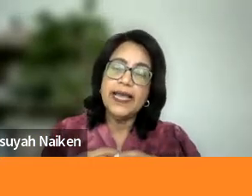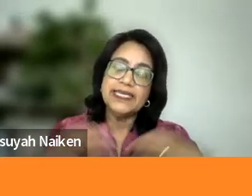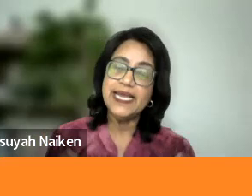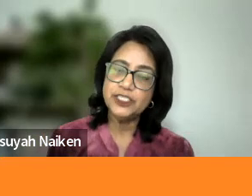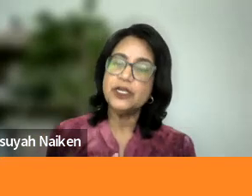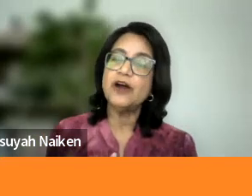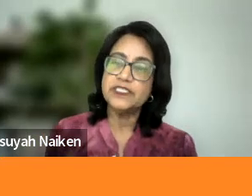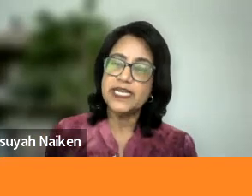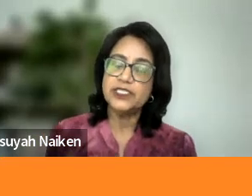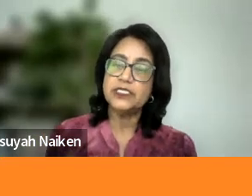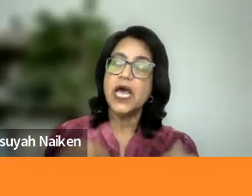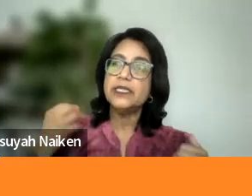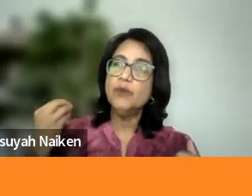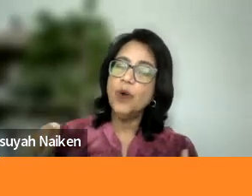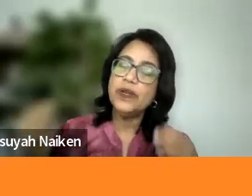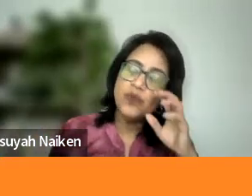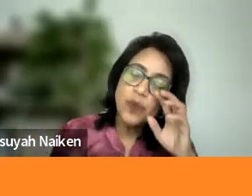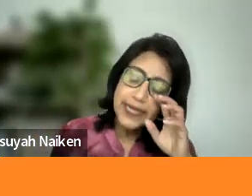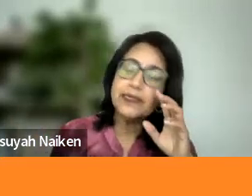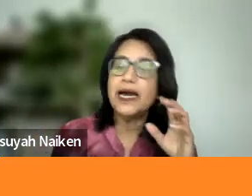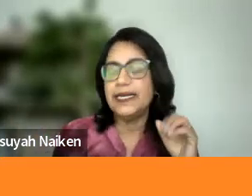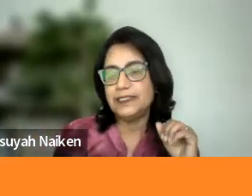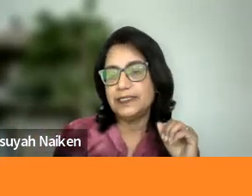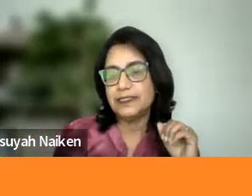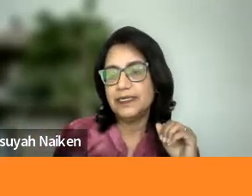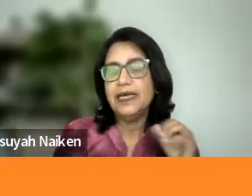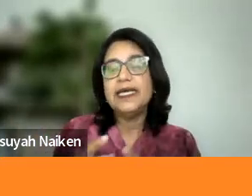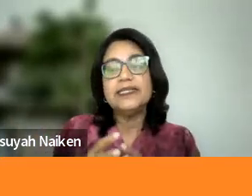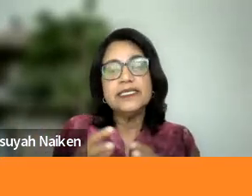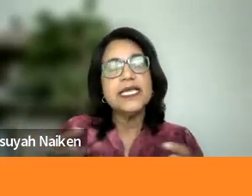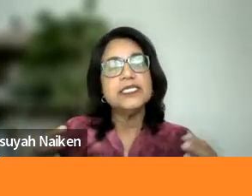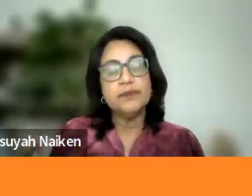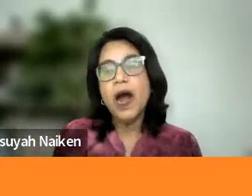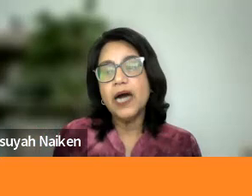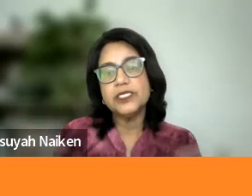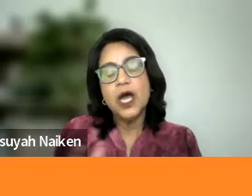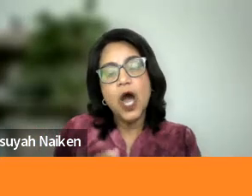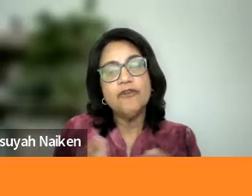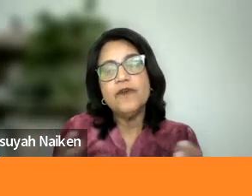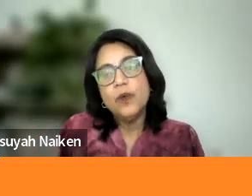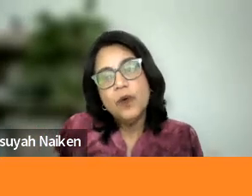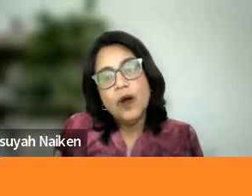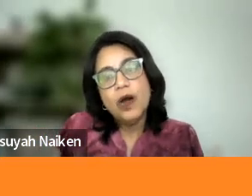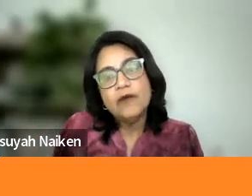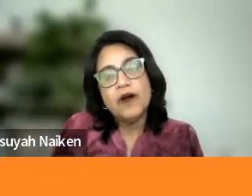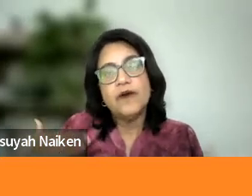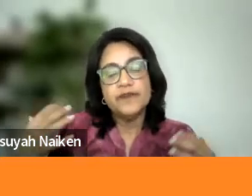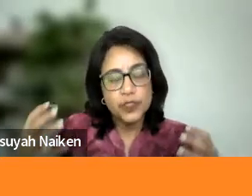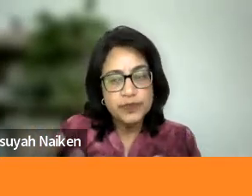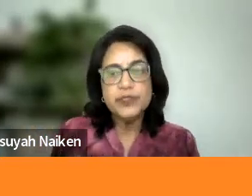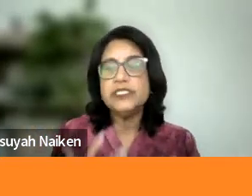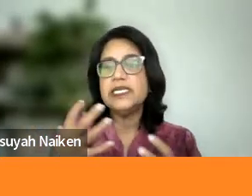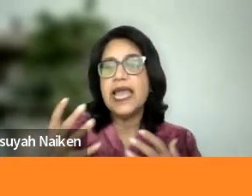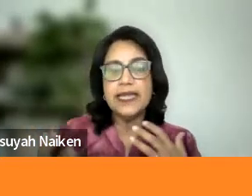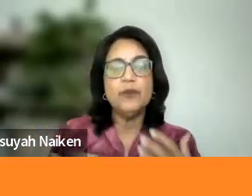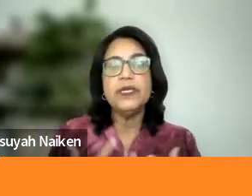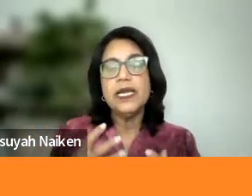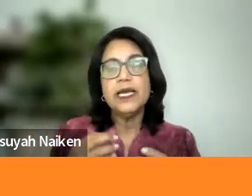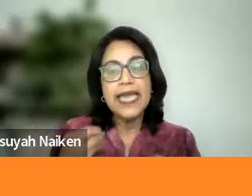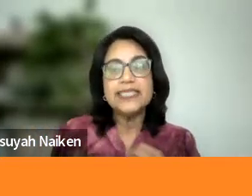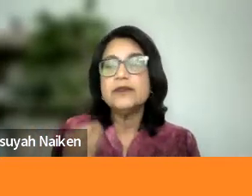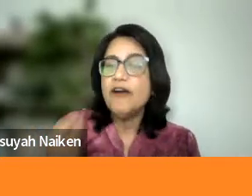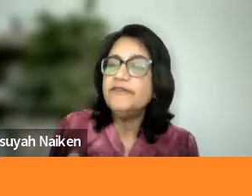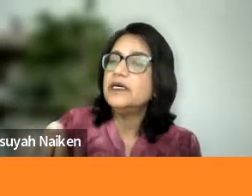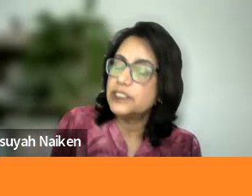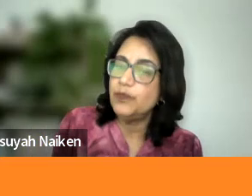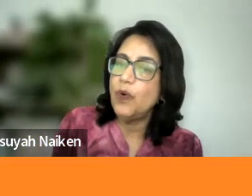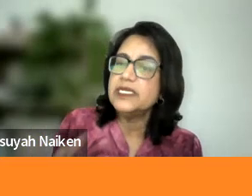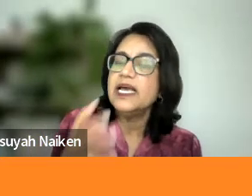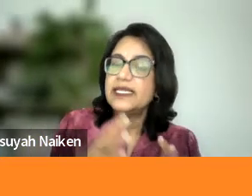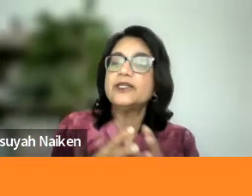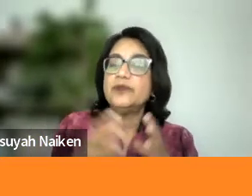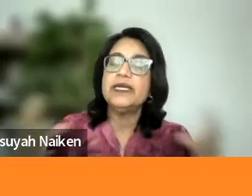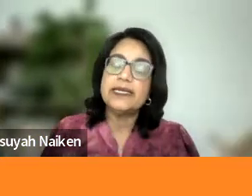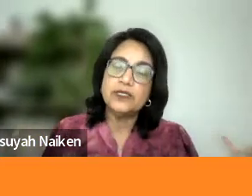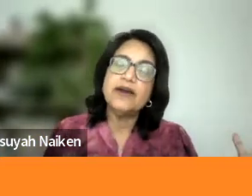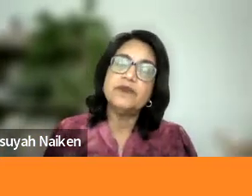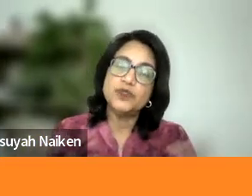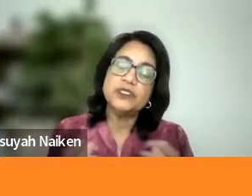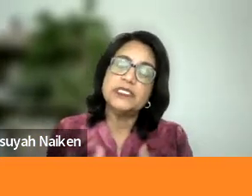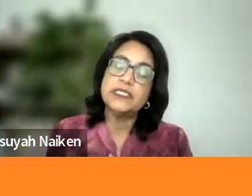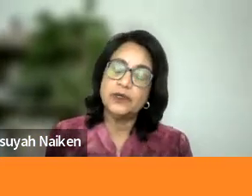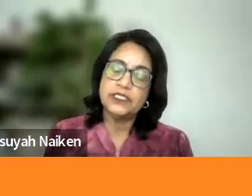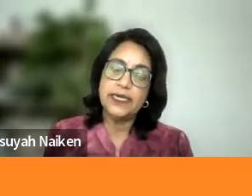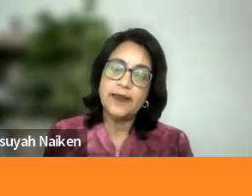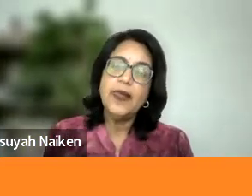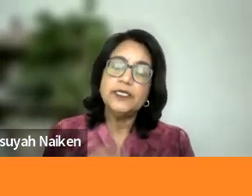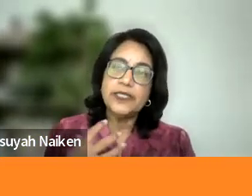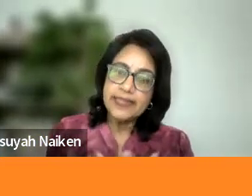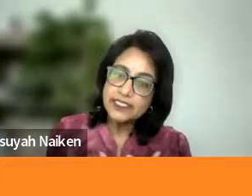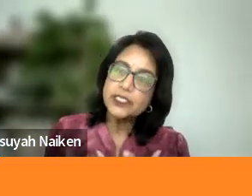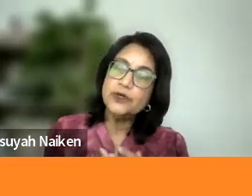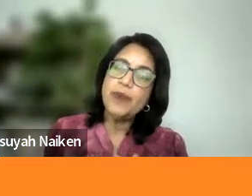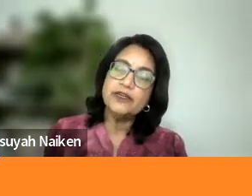But rather, that this is something that we can help members in our community.